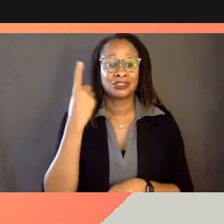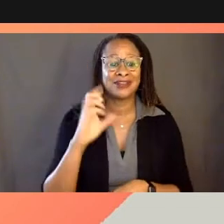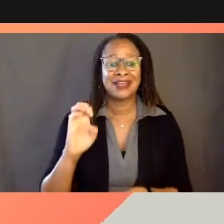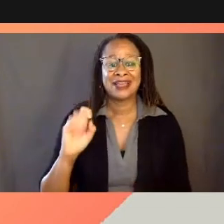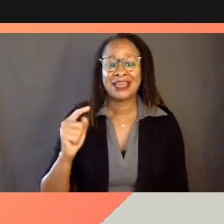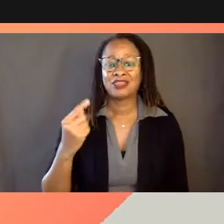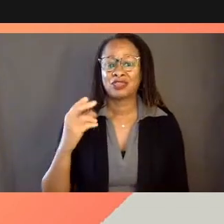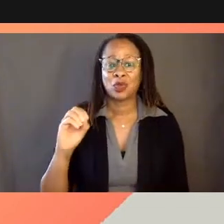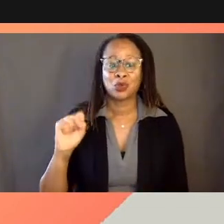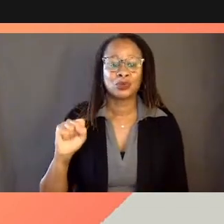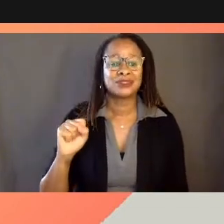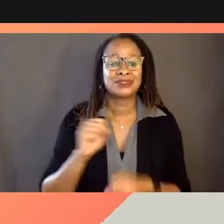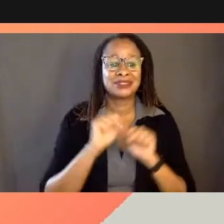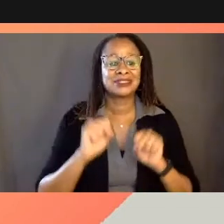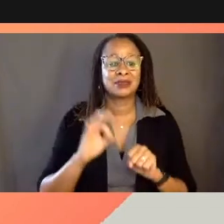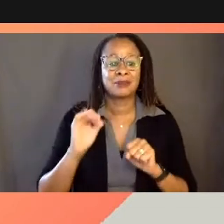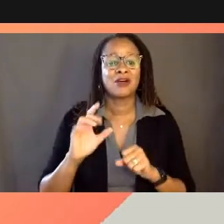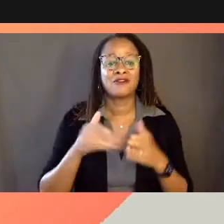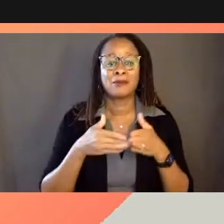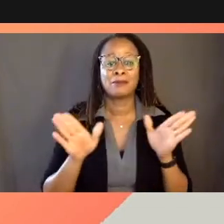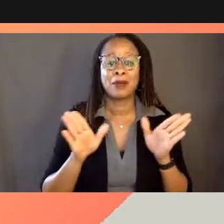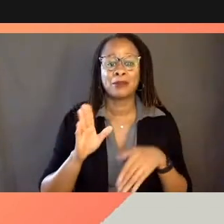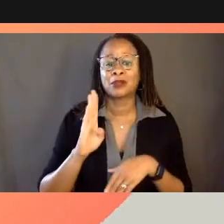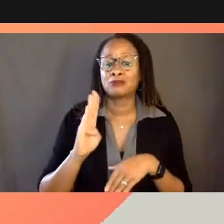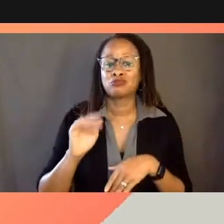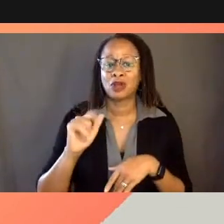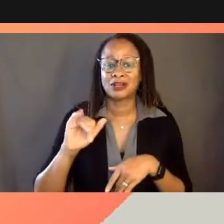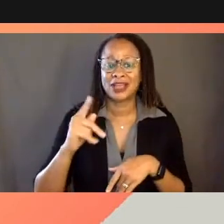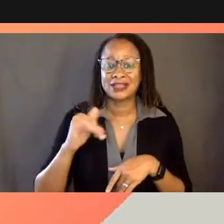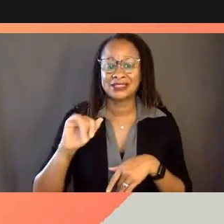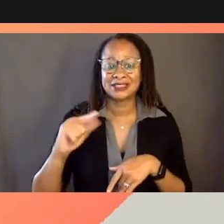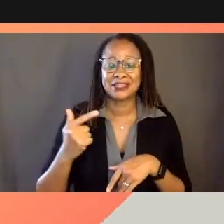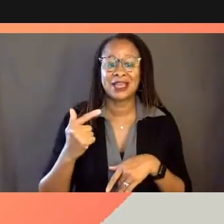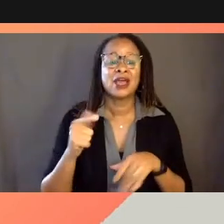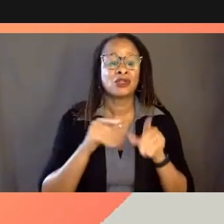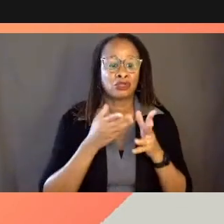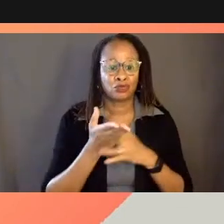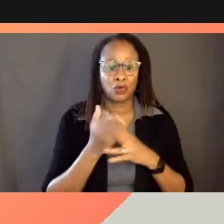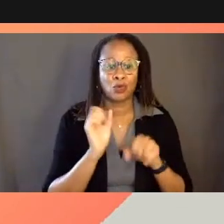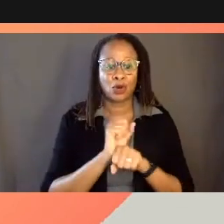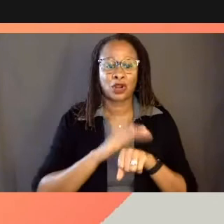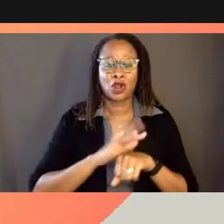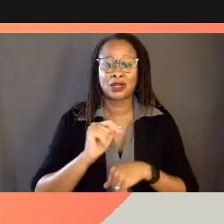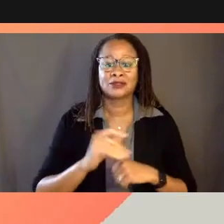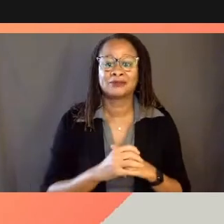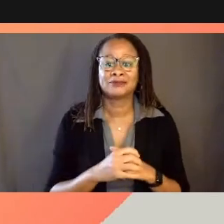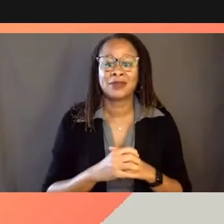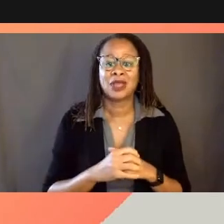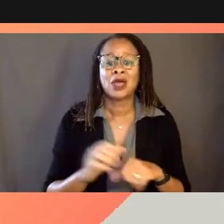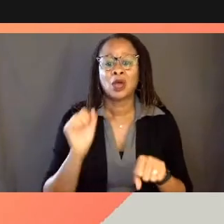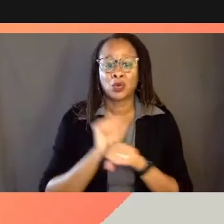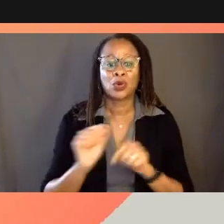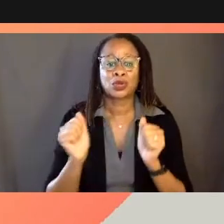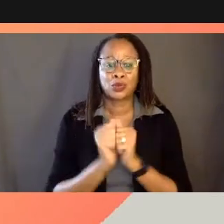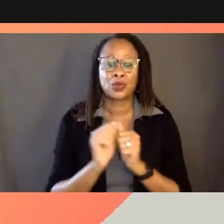of public broadcasting through working on that film and also working with people like Grace Lee